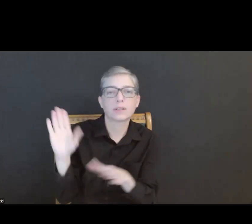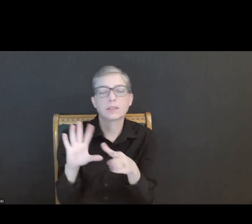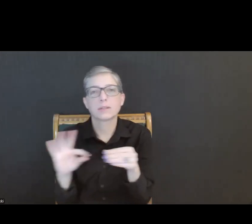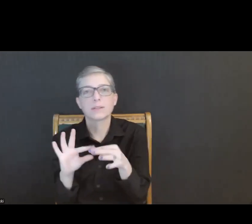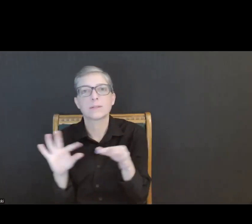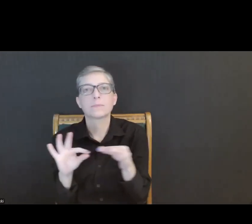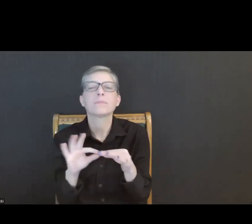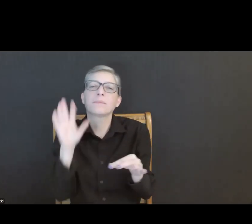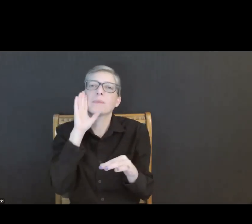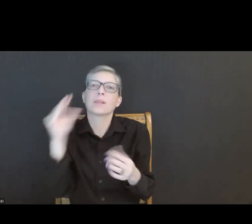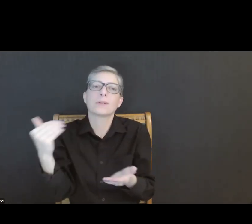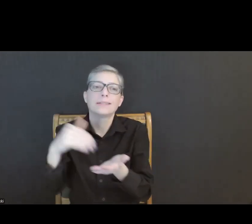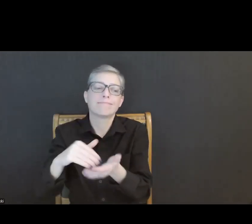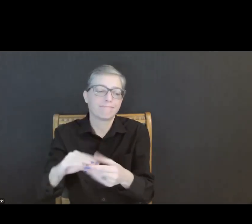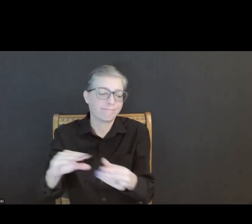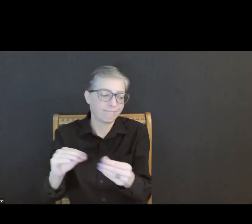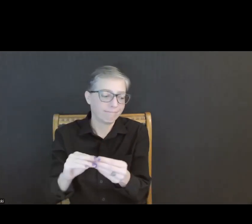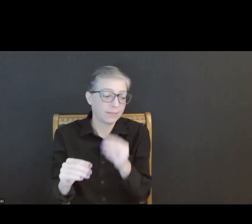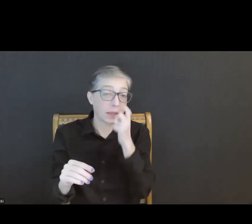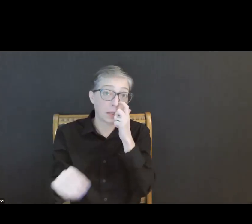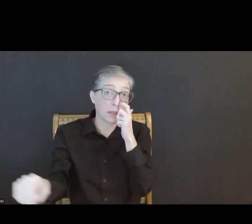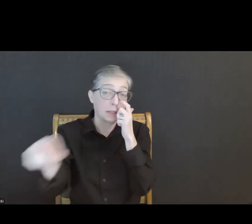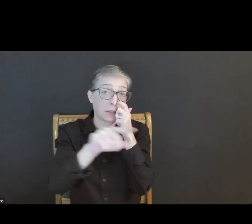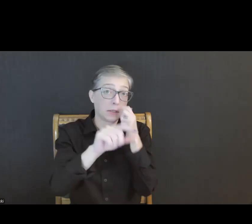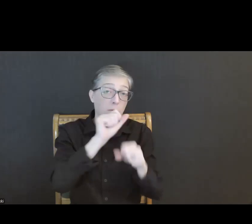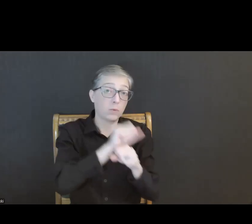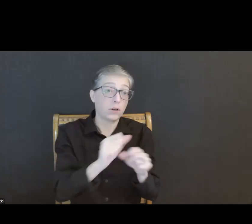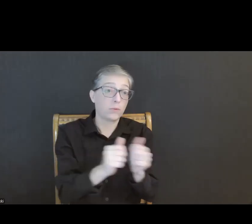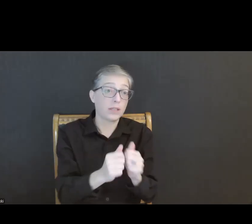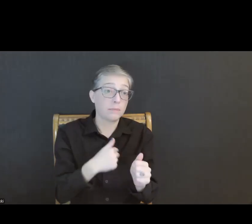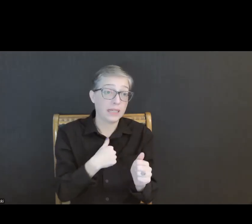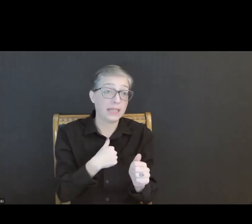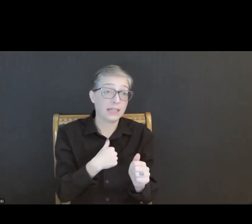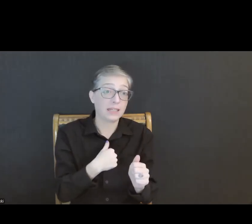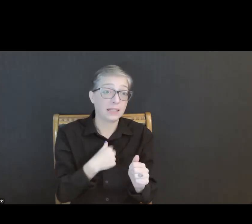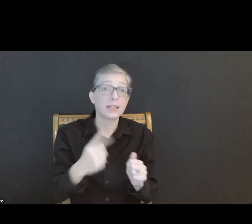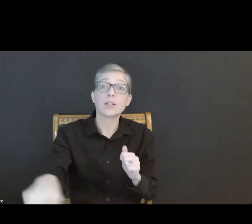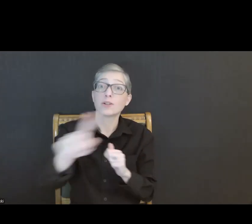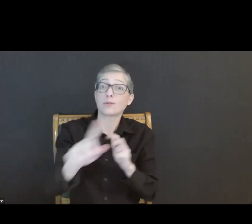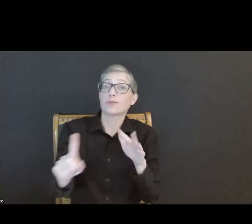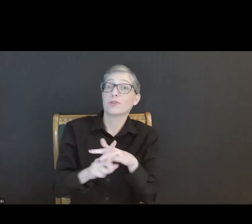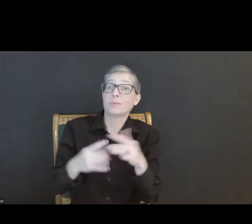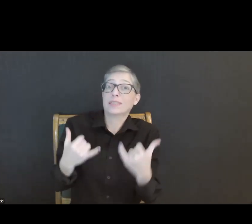working with me I can see that you showed up here today we have a common interest so right there is